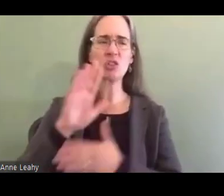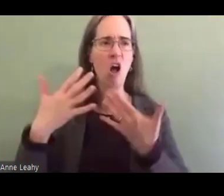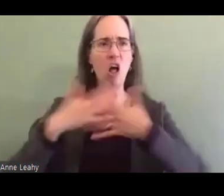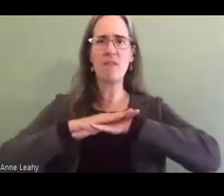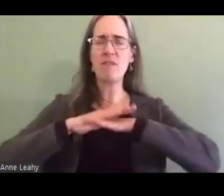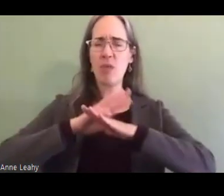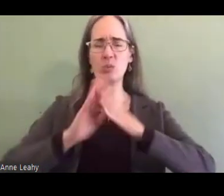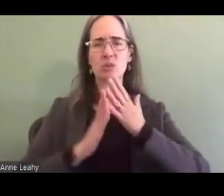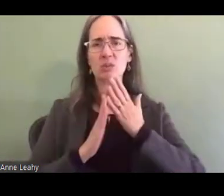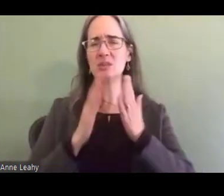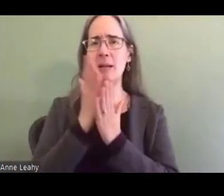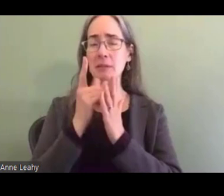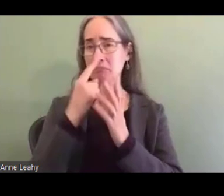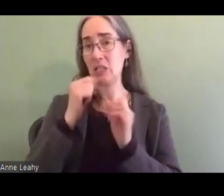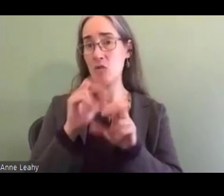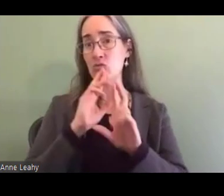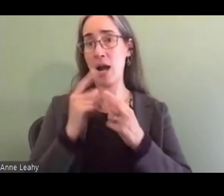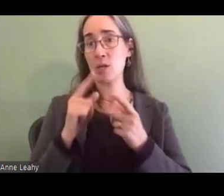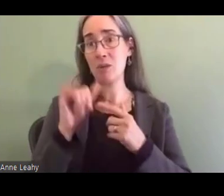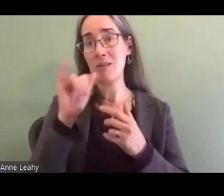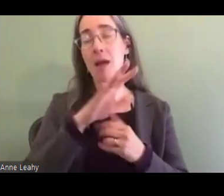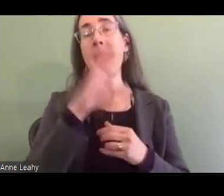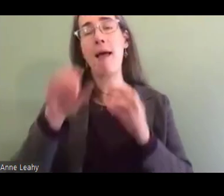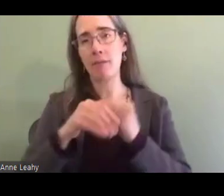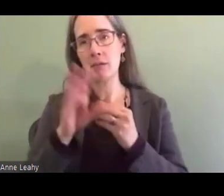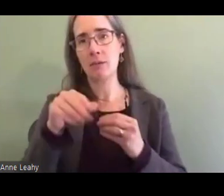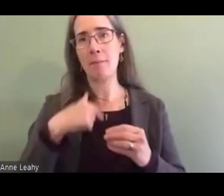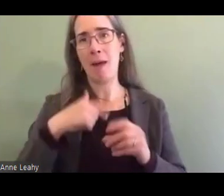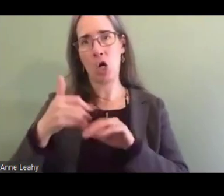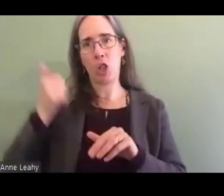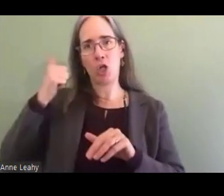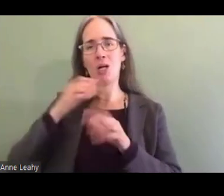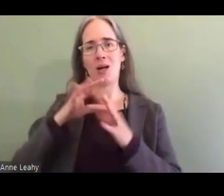Perhaps you can react to that and also my earlier comment as well,